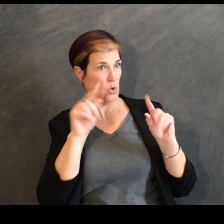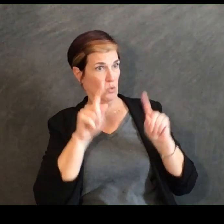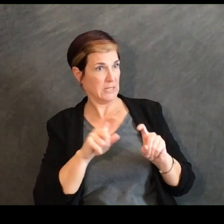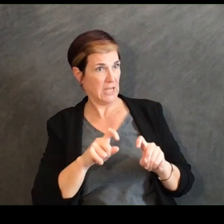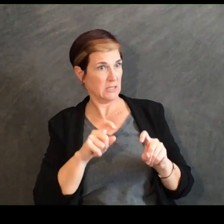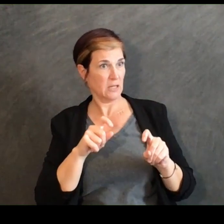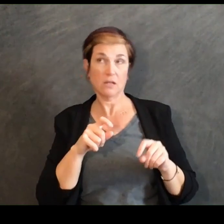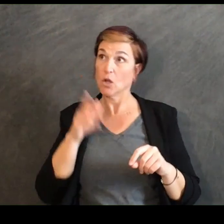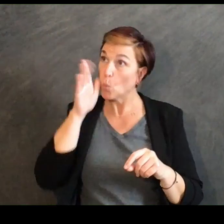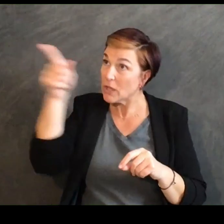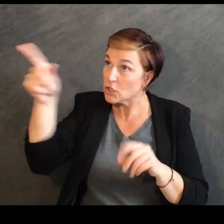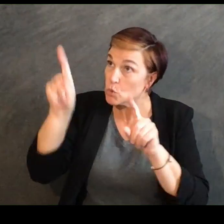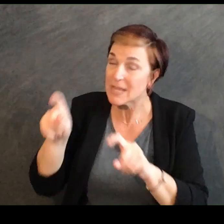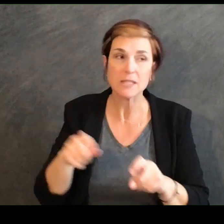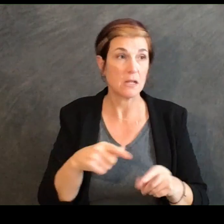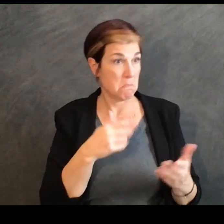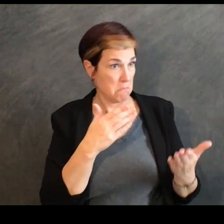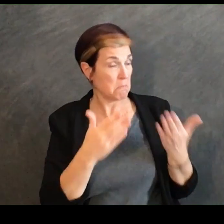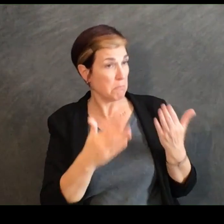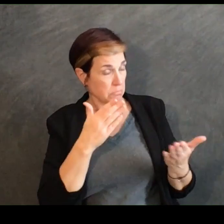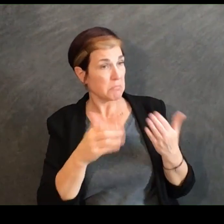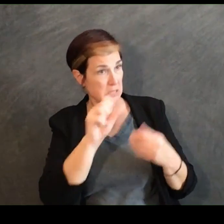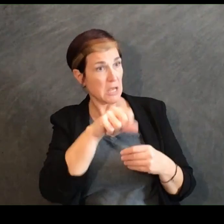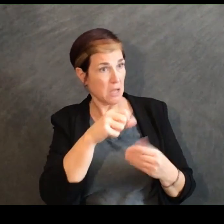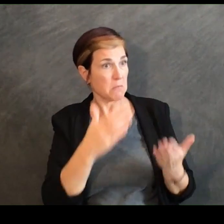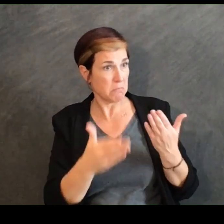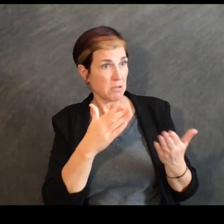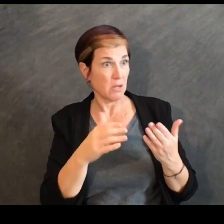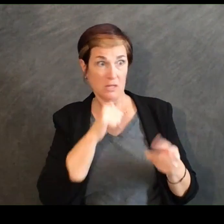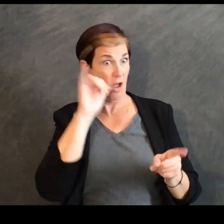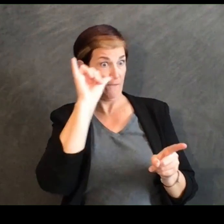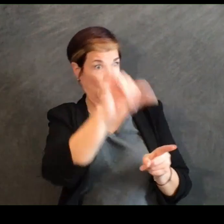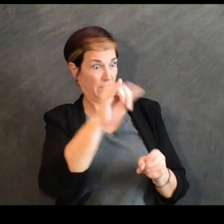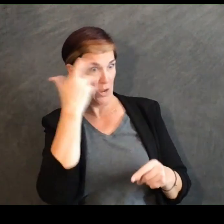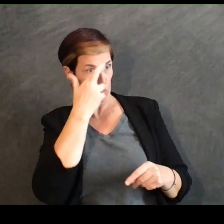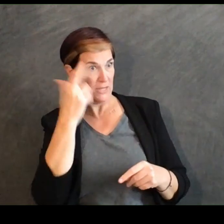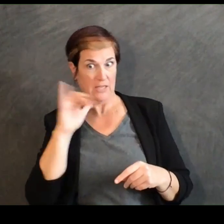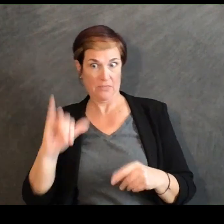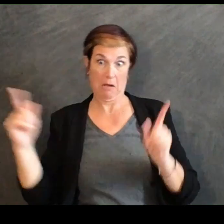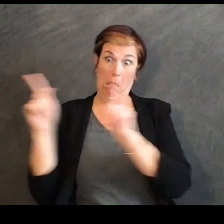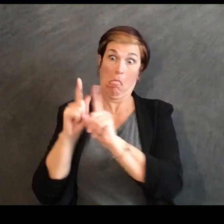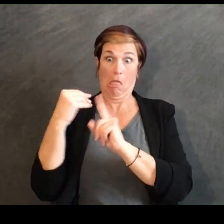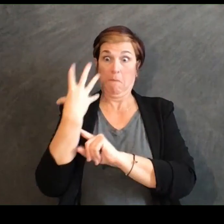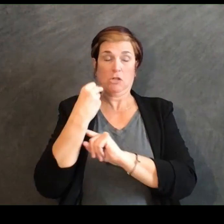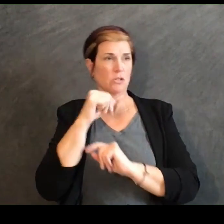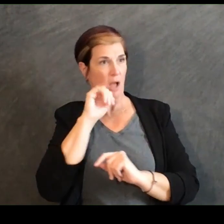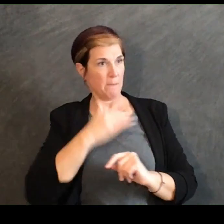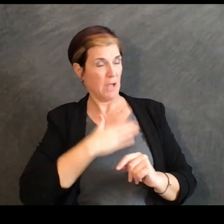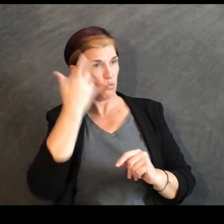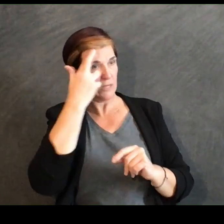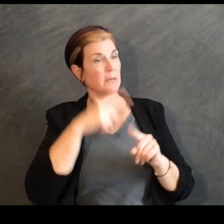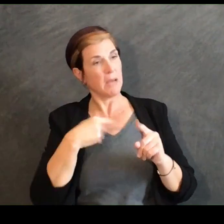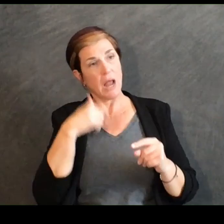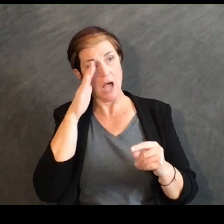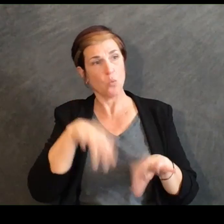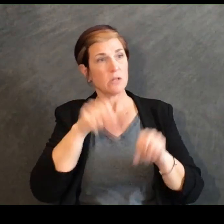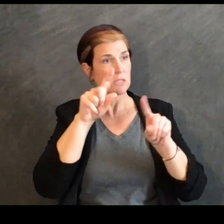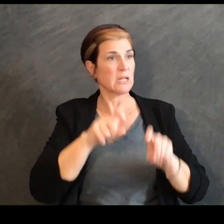reason but because I think I will do it anyway well fairly soon well we're working on that we're working out a schedule my second question is do you go